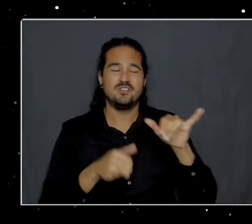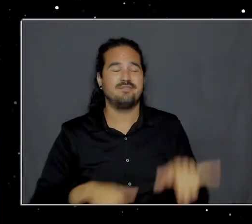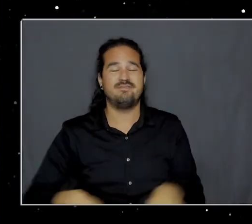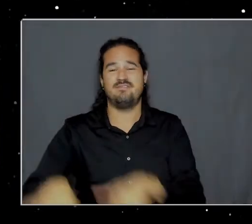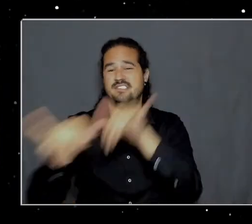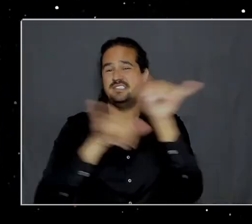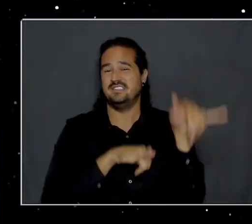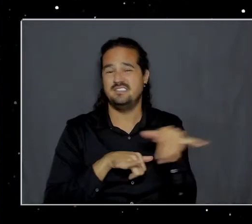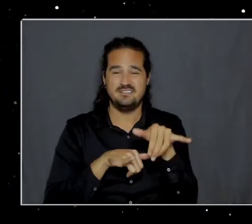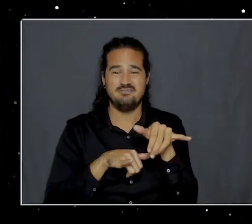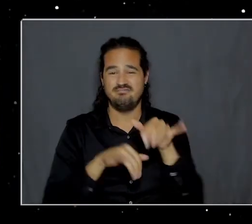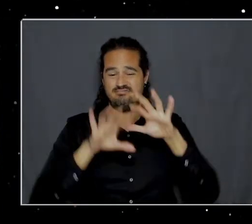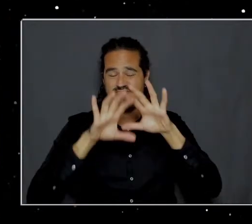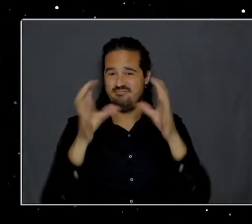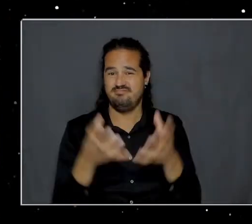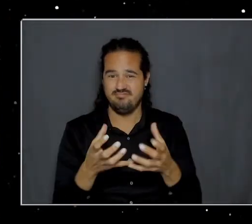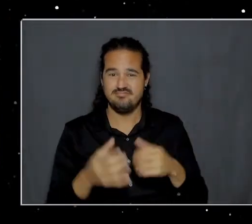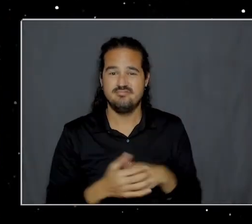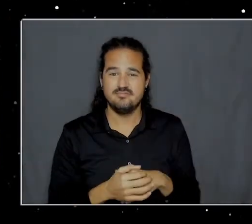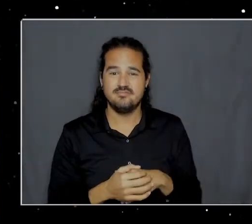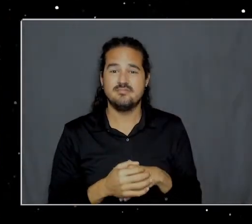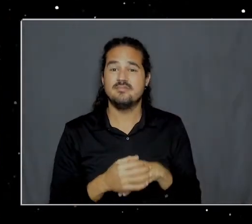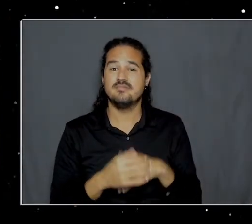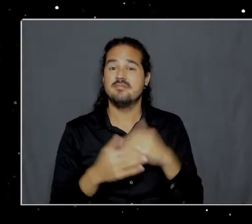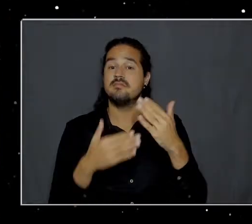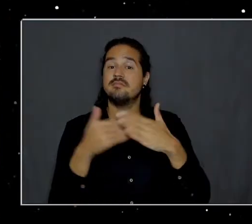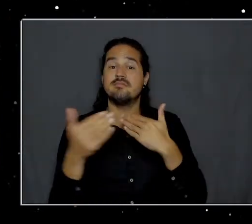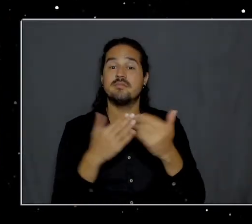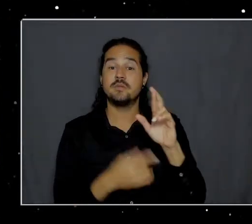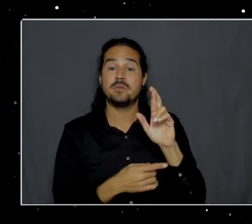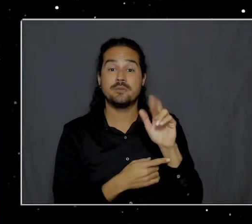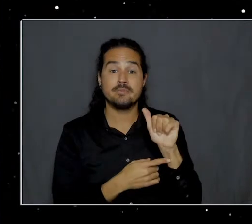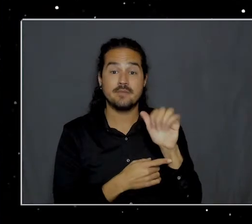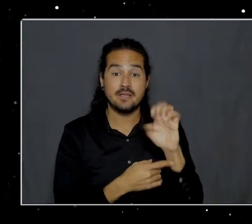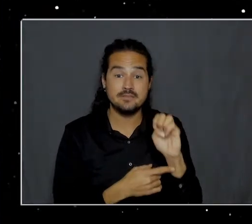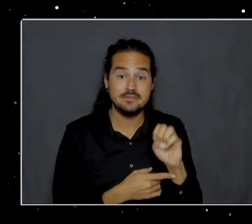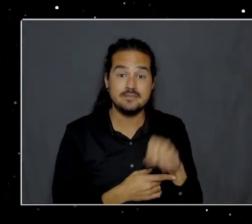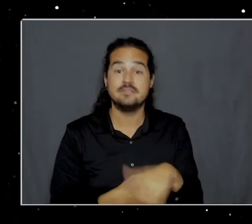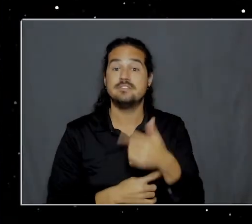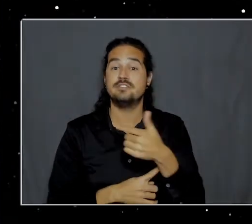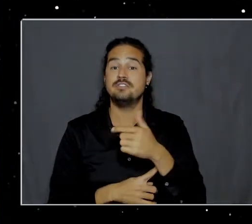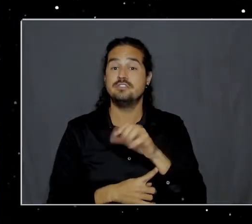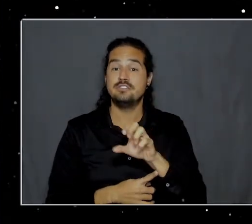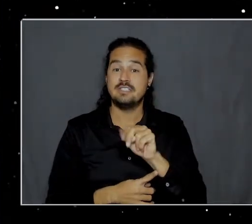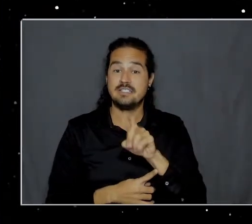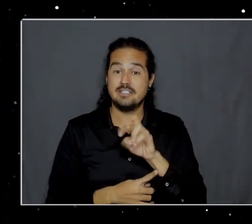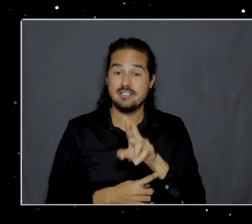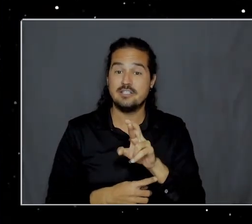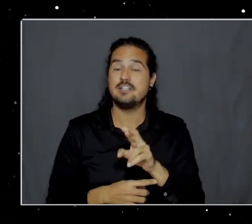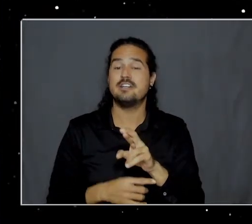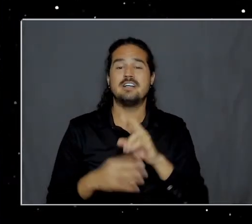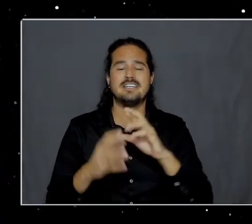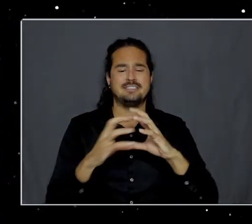SINK IN THE PARTICULARS, WHETHER IT'S RACE, OR GENDER, OR COMBINATION OF IT, WE CALL,